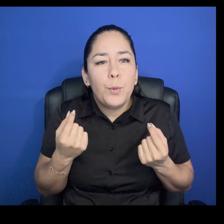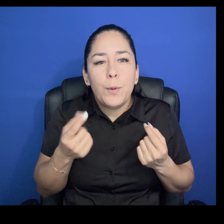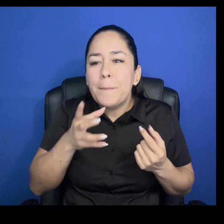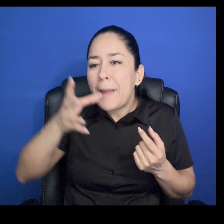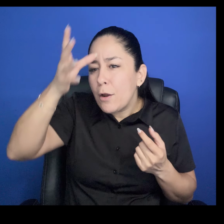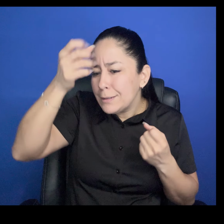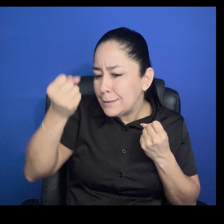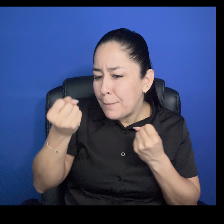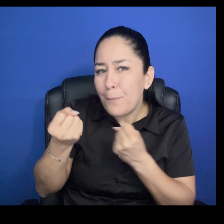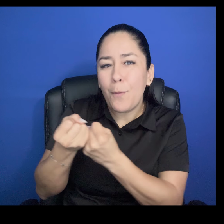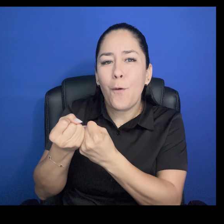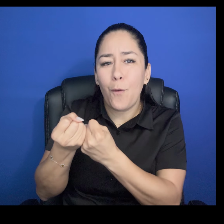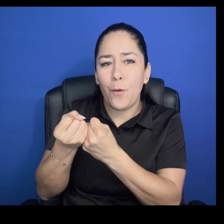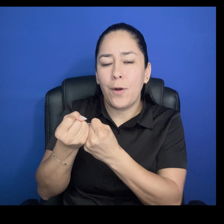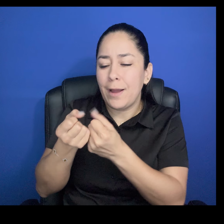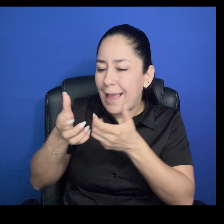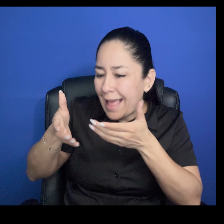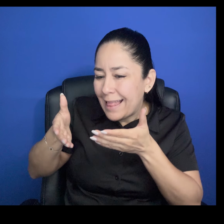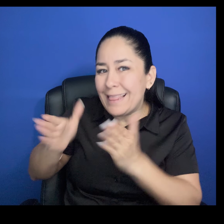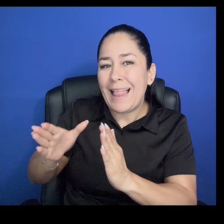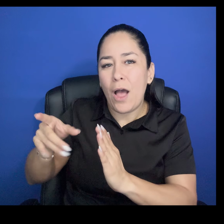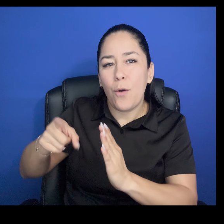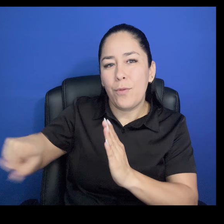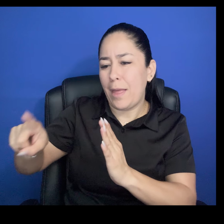and, you know, let them decide what it is